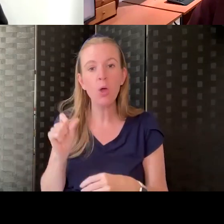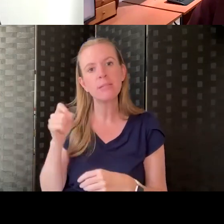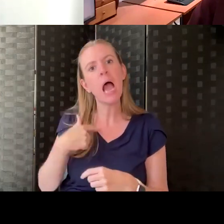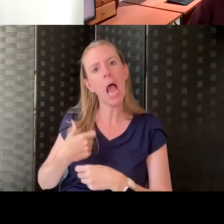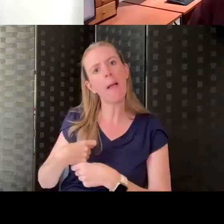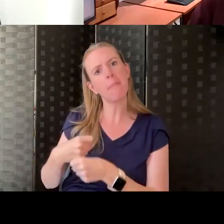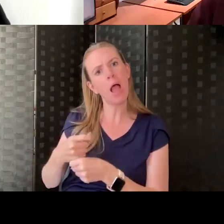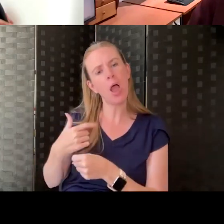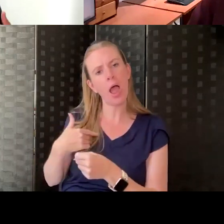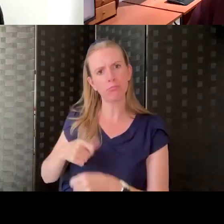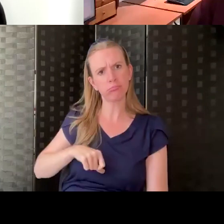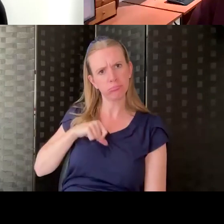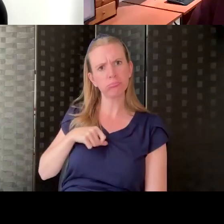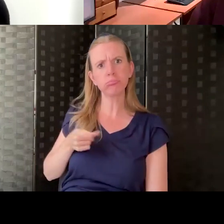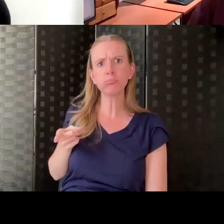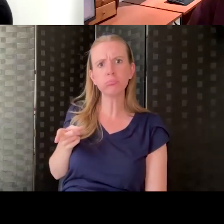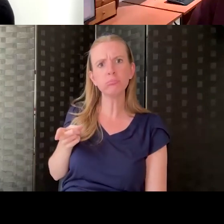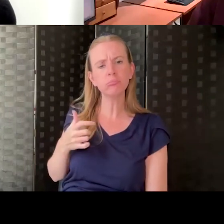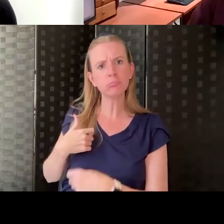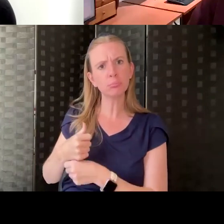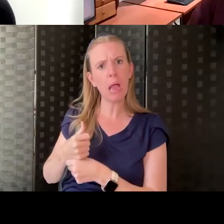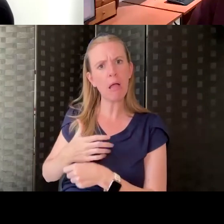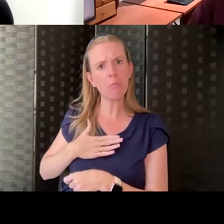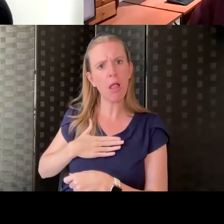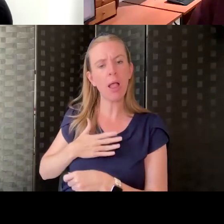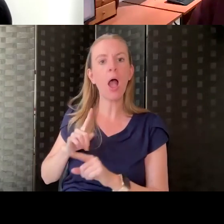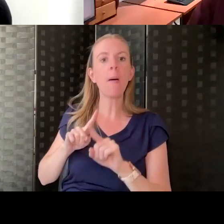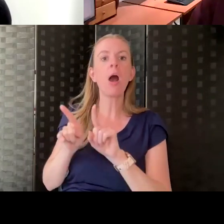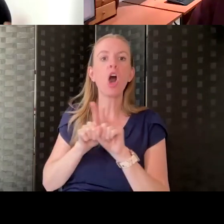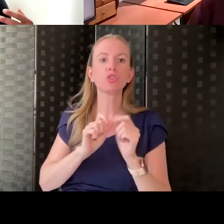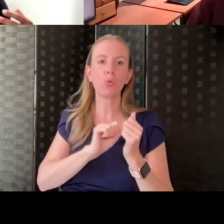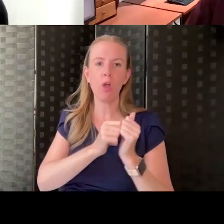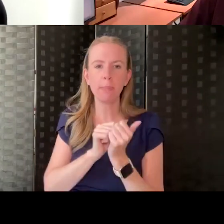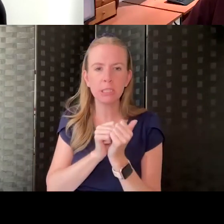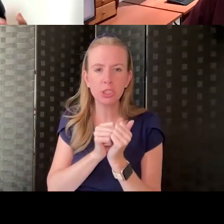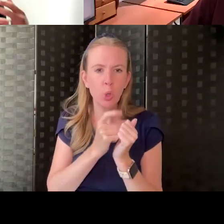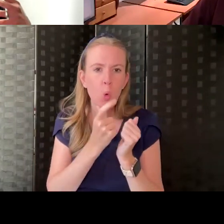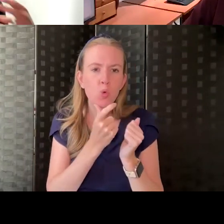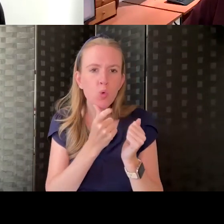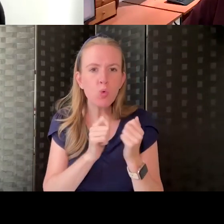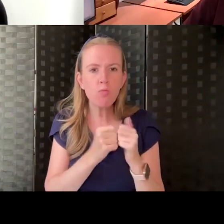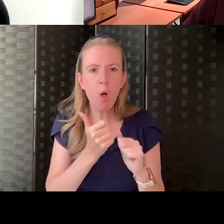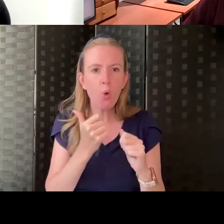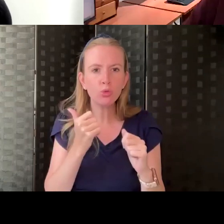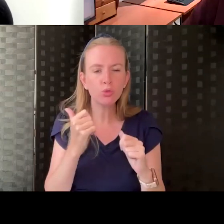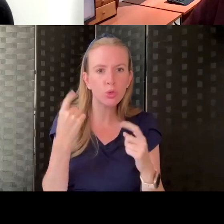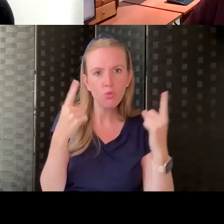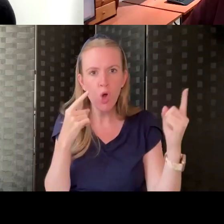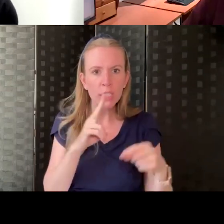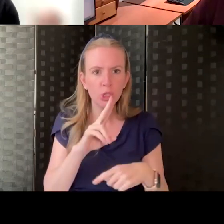have this pride in it. You have this competition we all have, who can do the most crazy UI? One